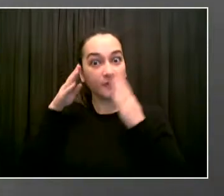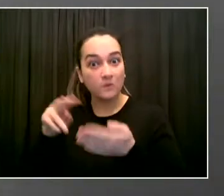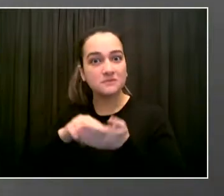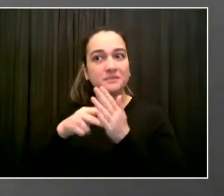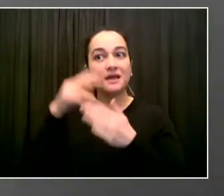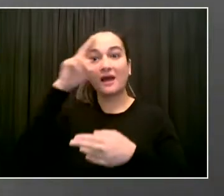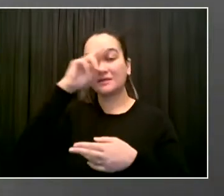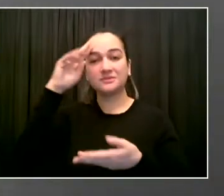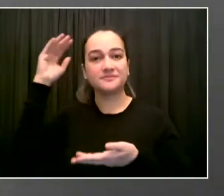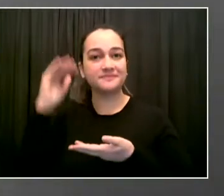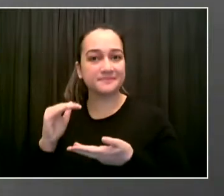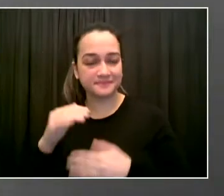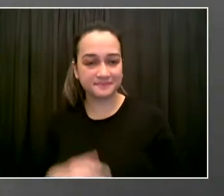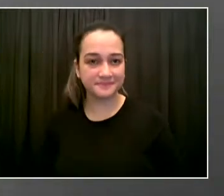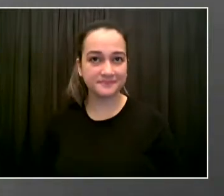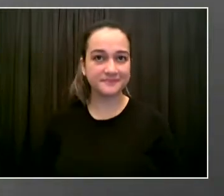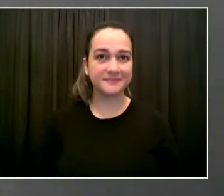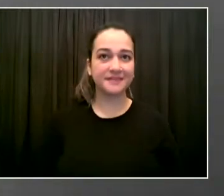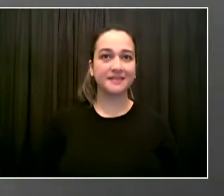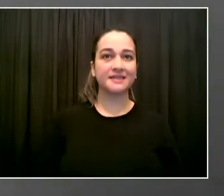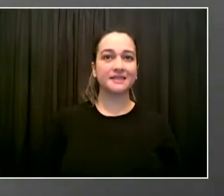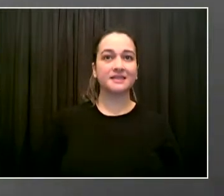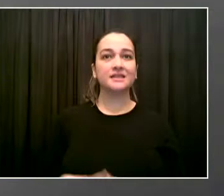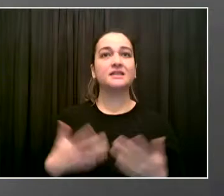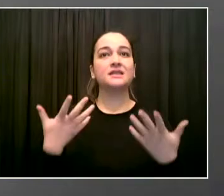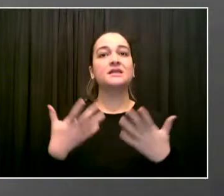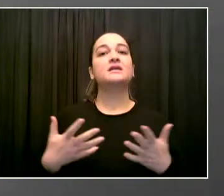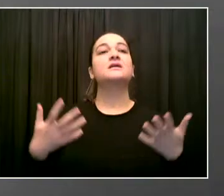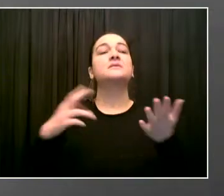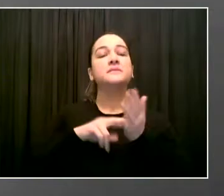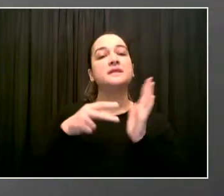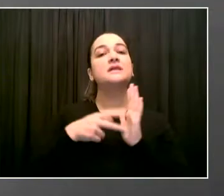IF YOU WANT TO SEE MORE